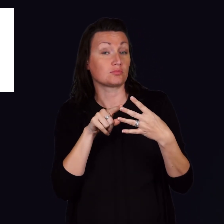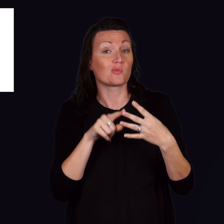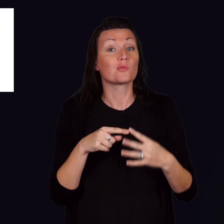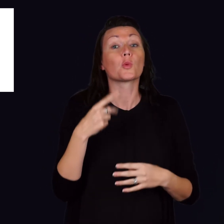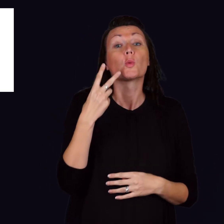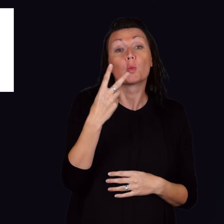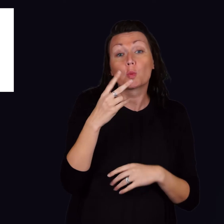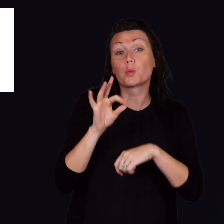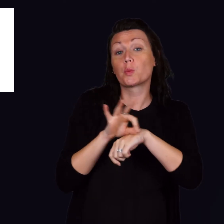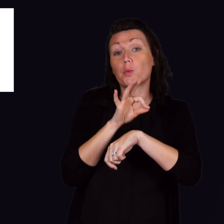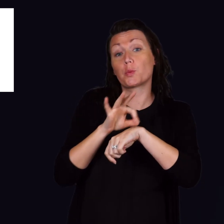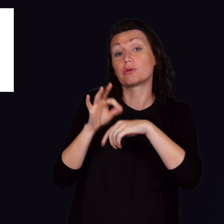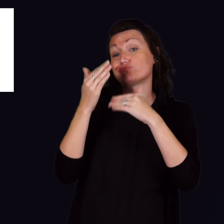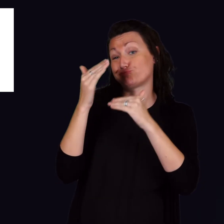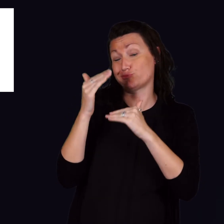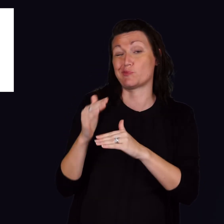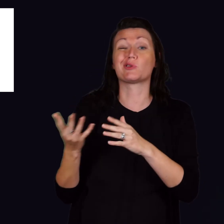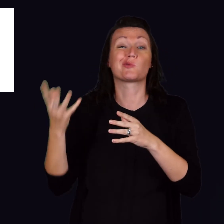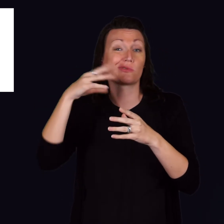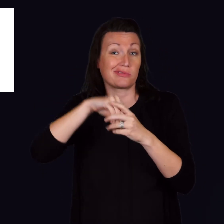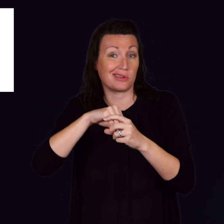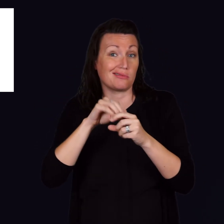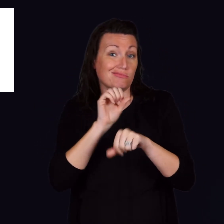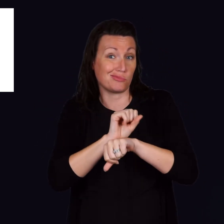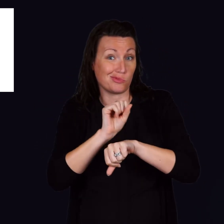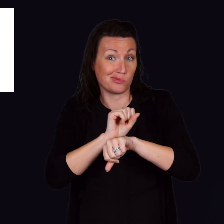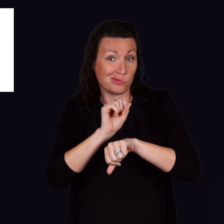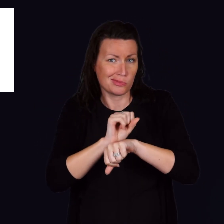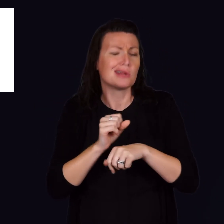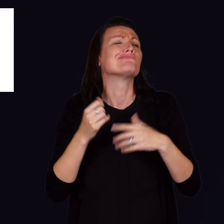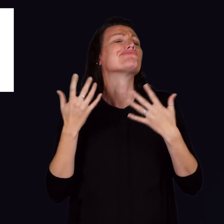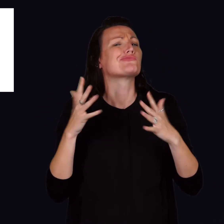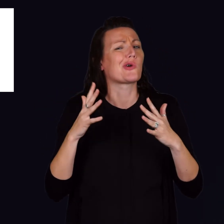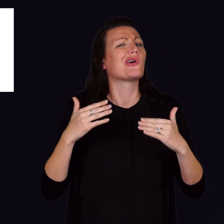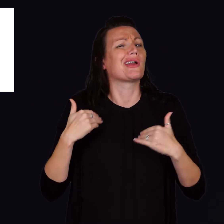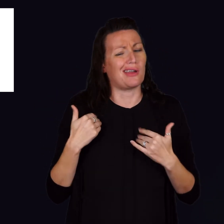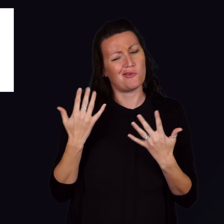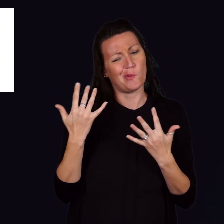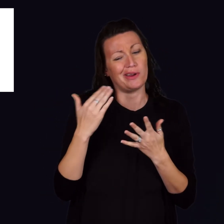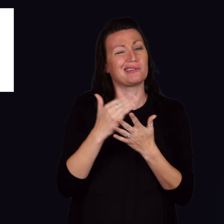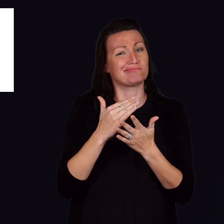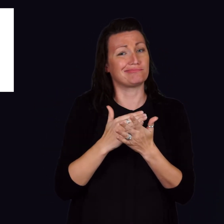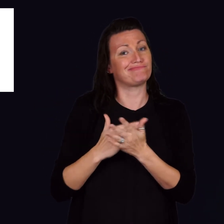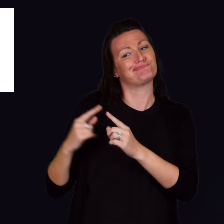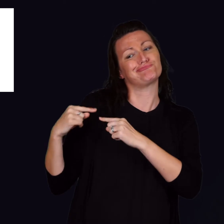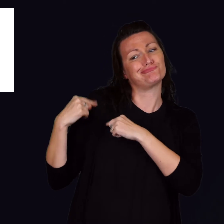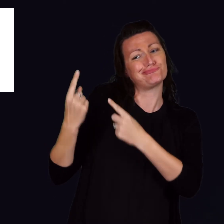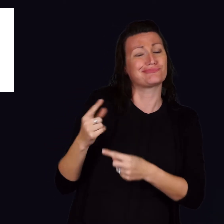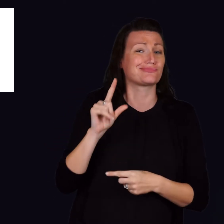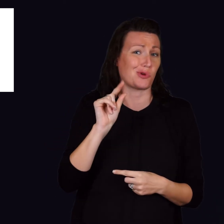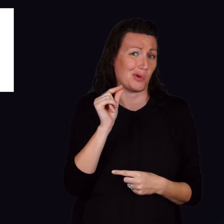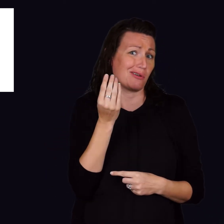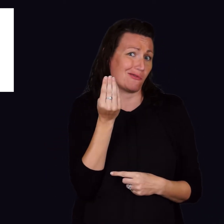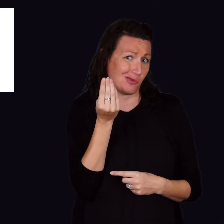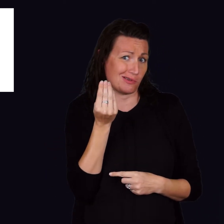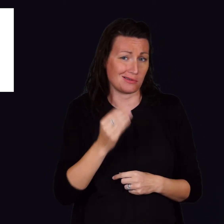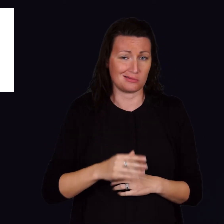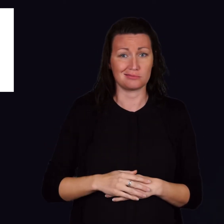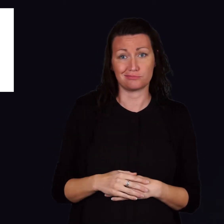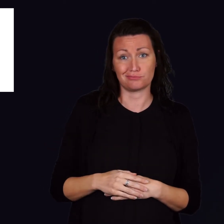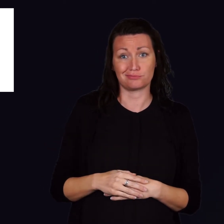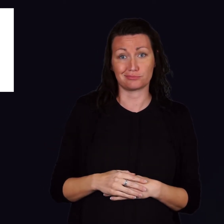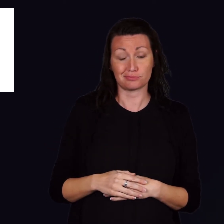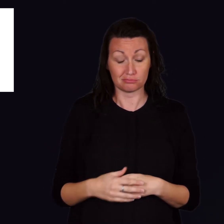*Category 2: two functional limitations in employment (Has a waiting list since 2014)